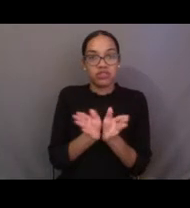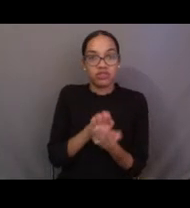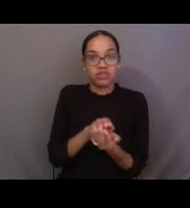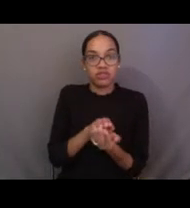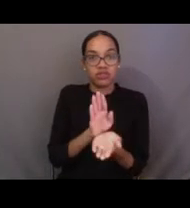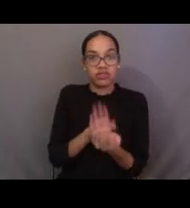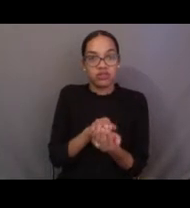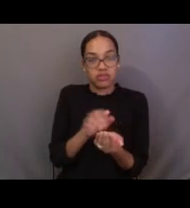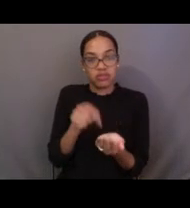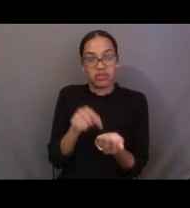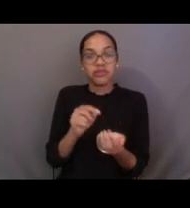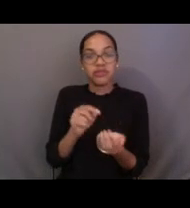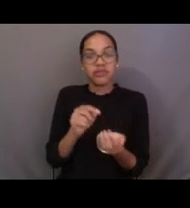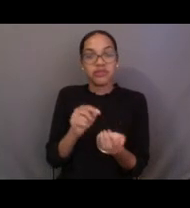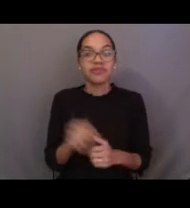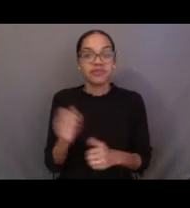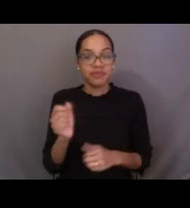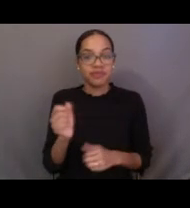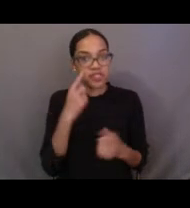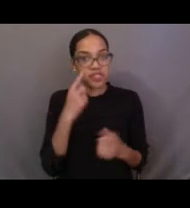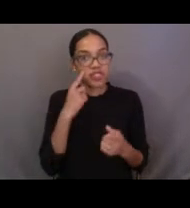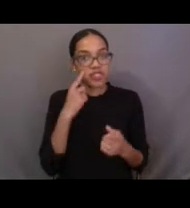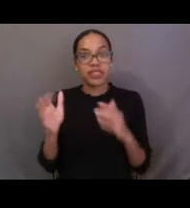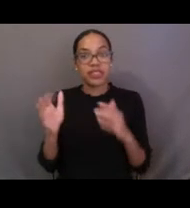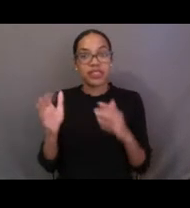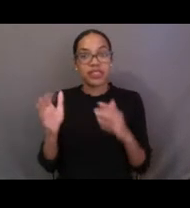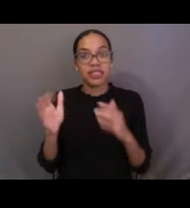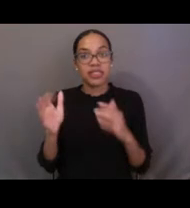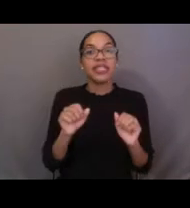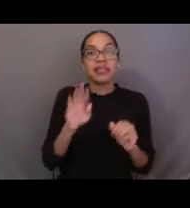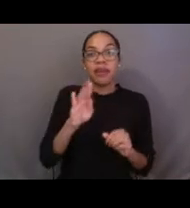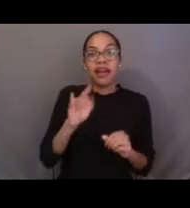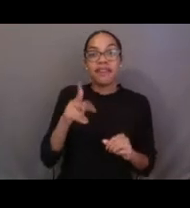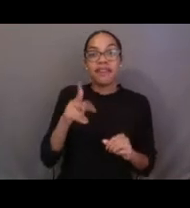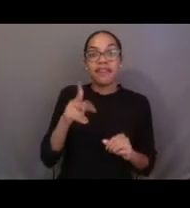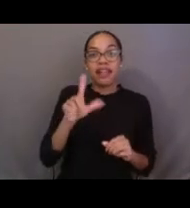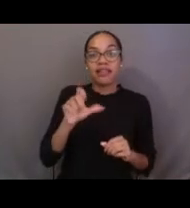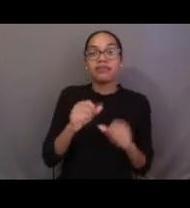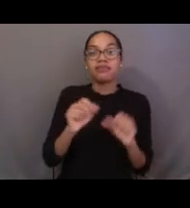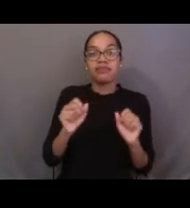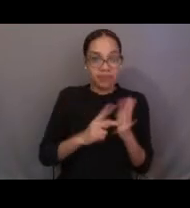And Warren says they can have babies. And let's, see someone else, I think said,